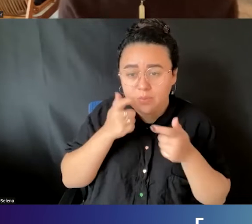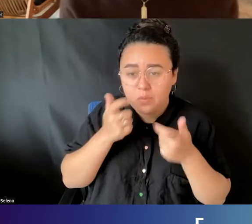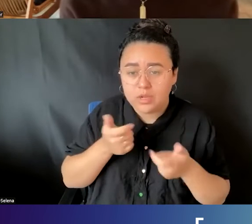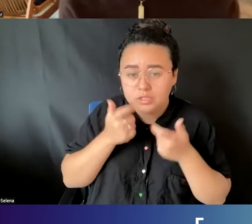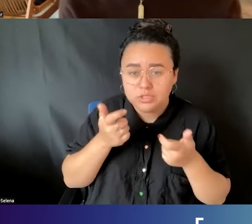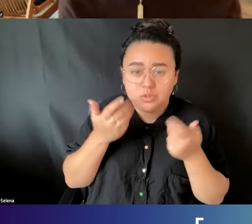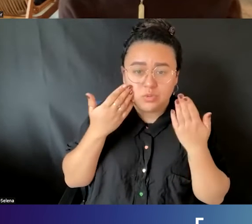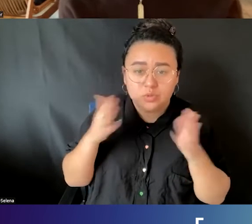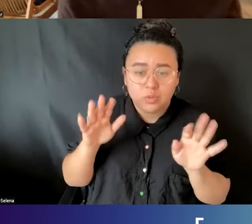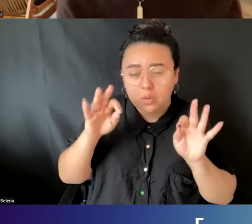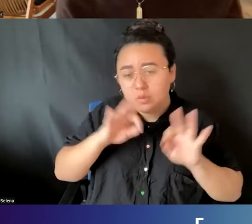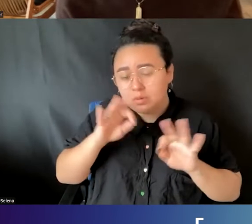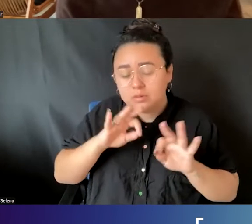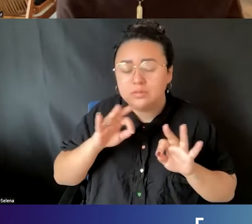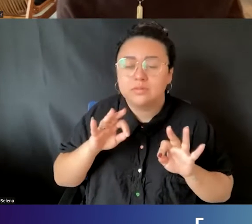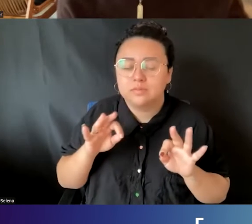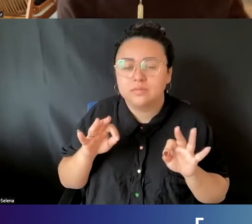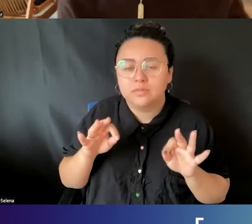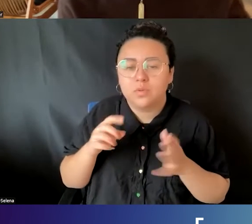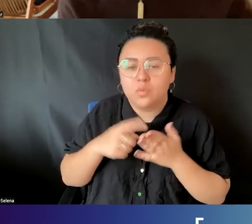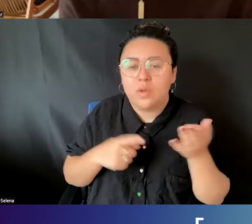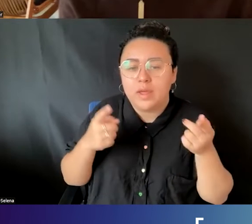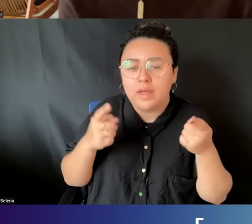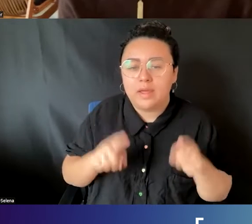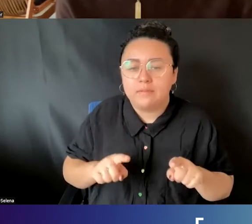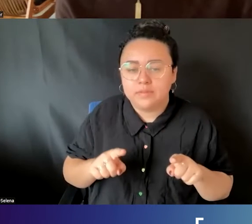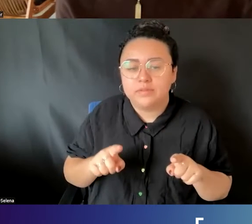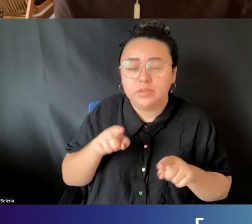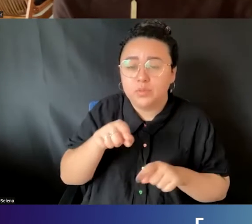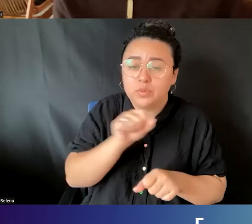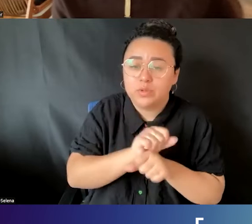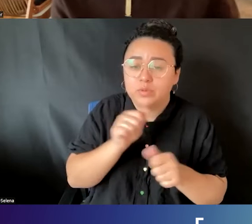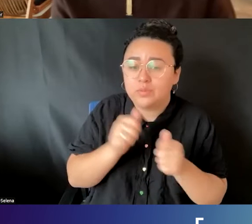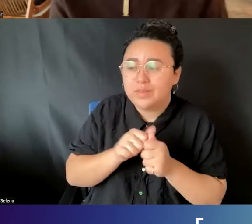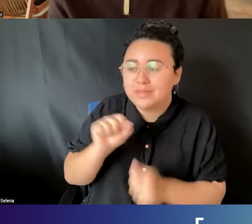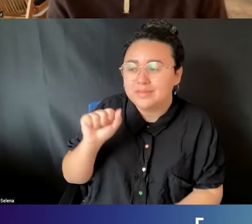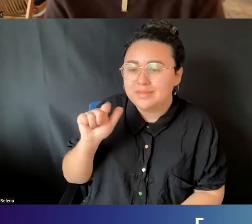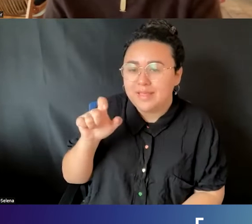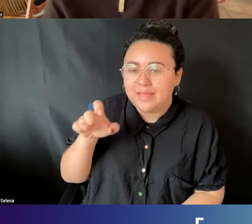I mean, often usually what will happen is, you know, you'll work with a sales agent who will be the one kind of